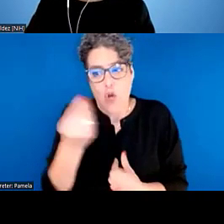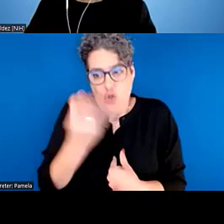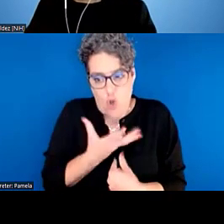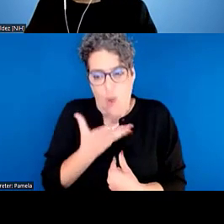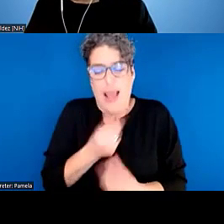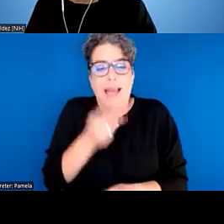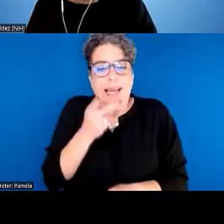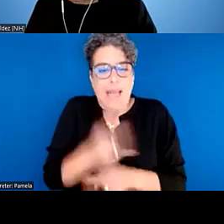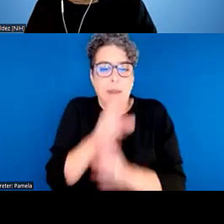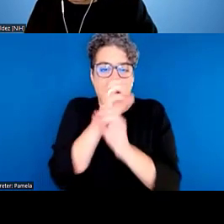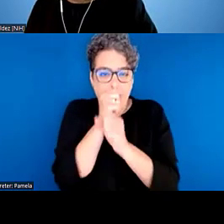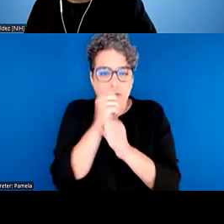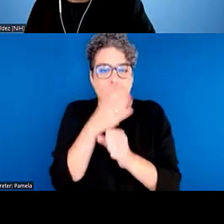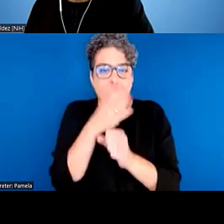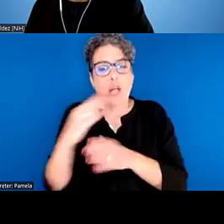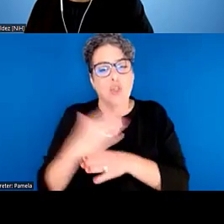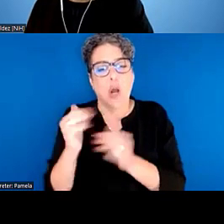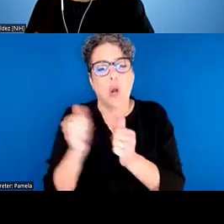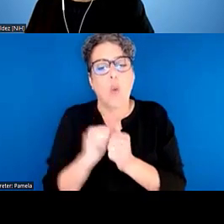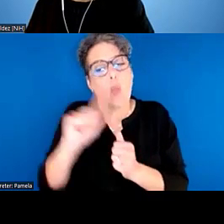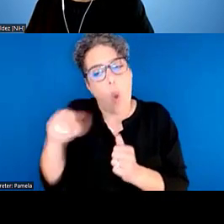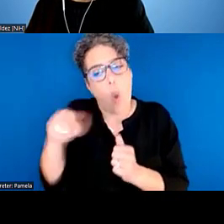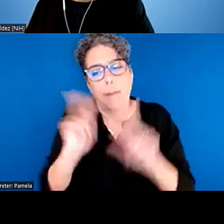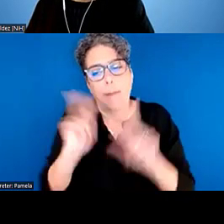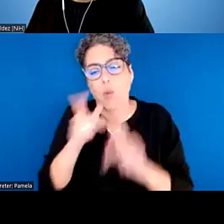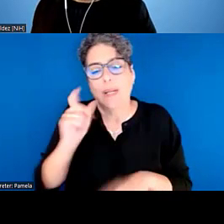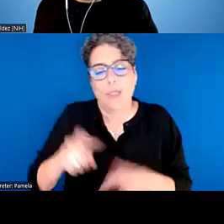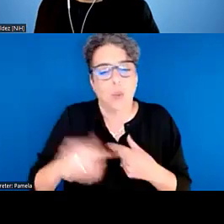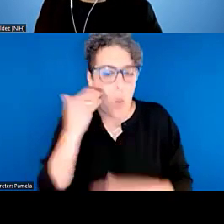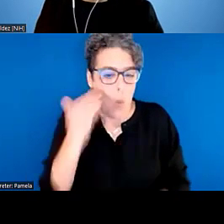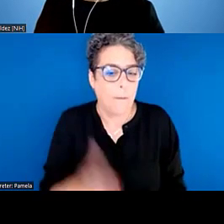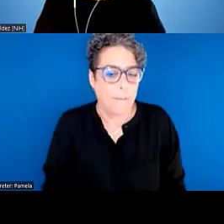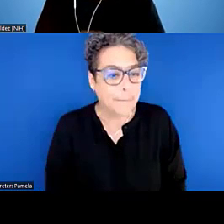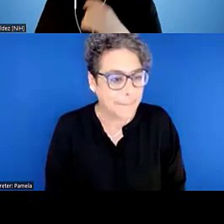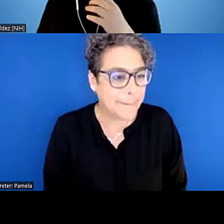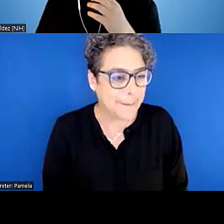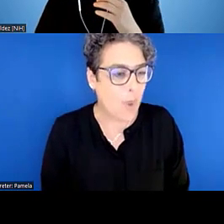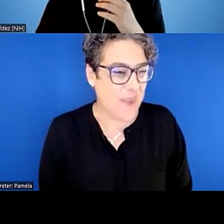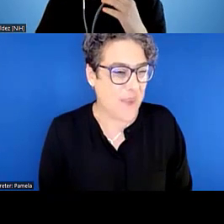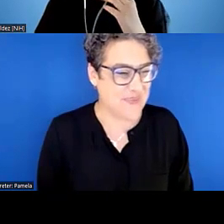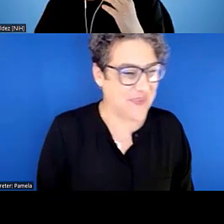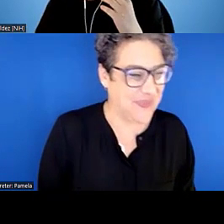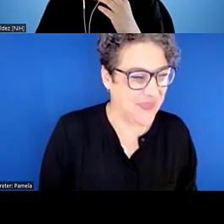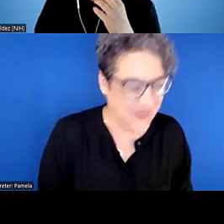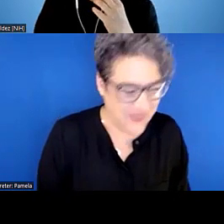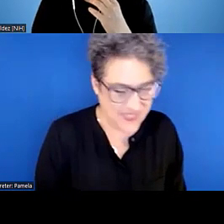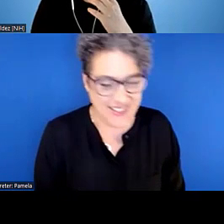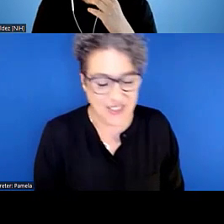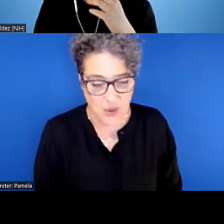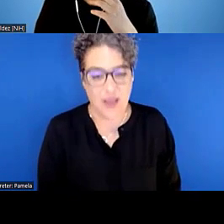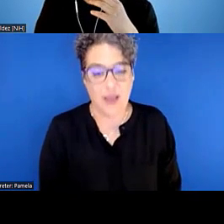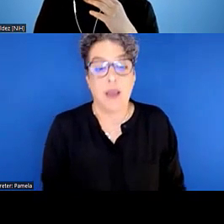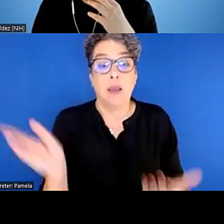on a need-to-know basis. Okay. Okay. So part 10, this is the last piece.